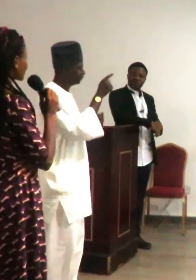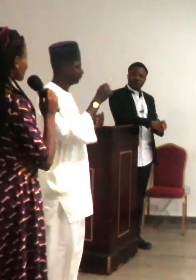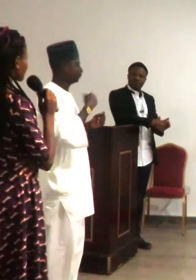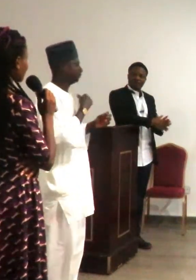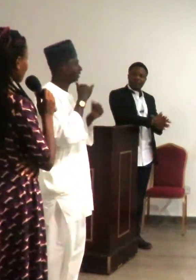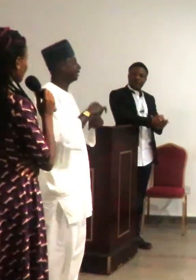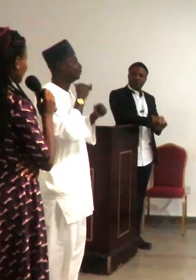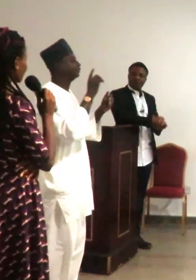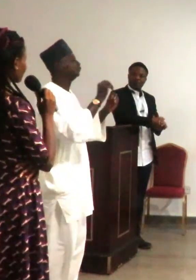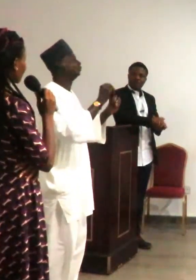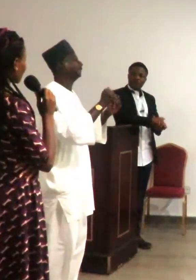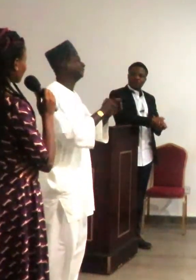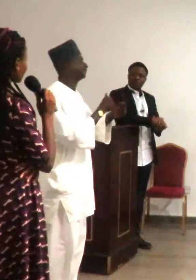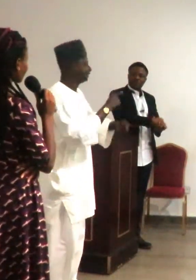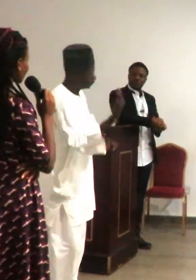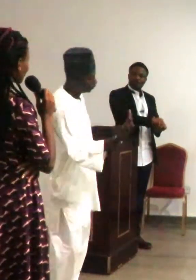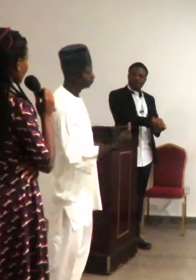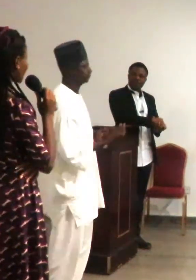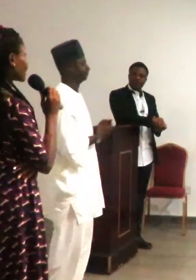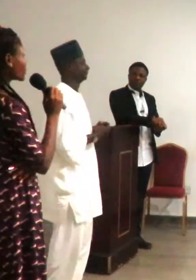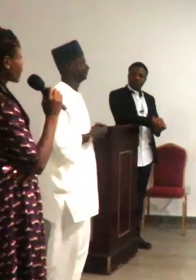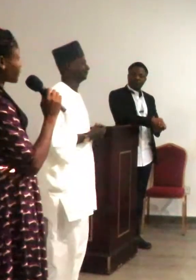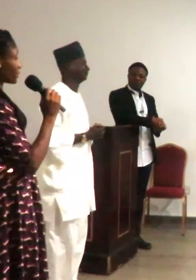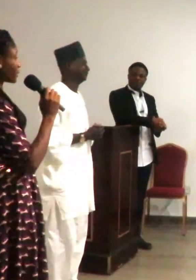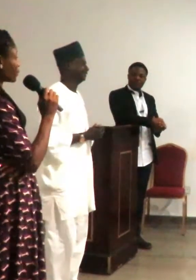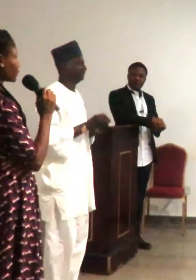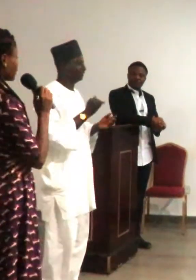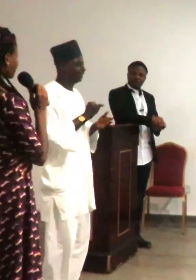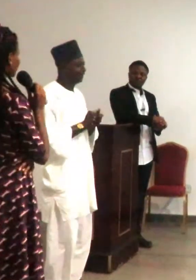All of these are indigenous. They have been there